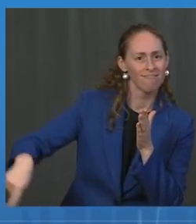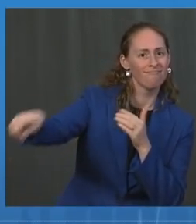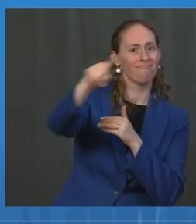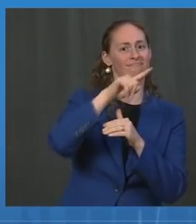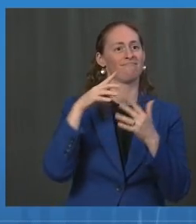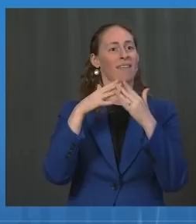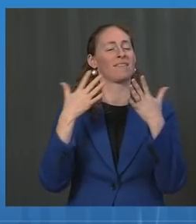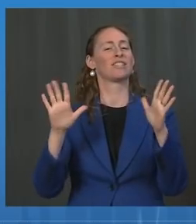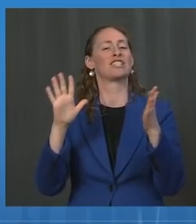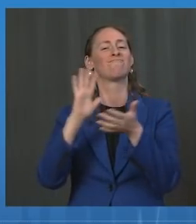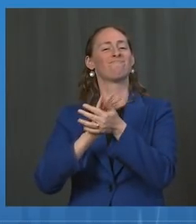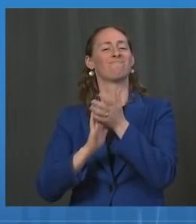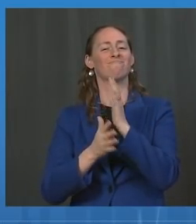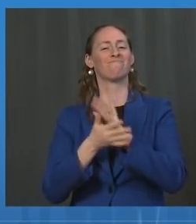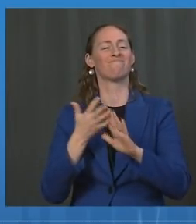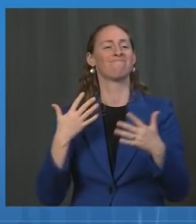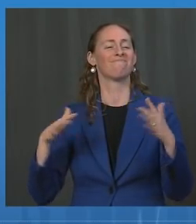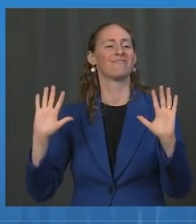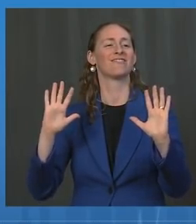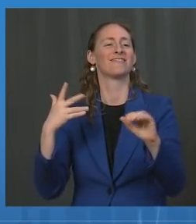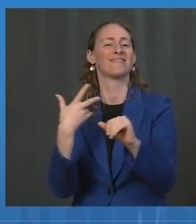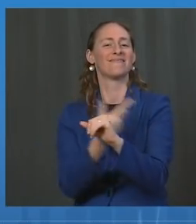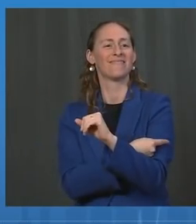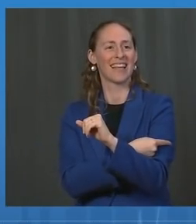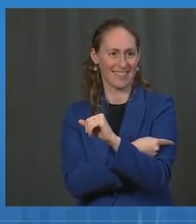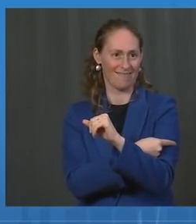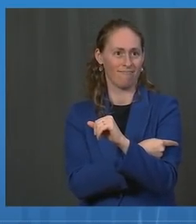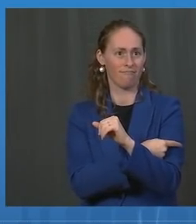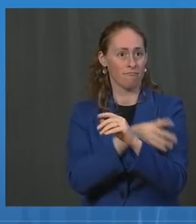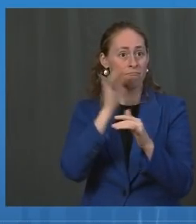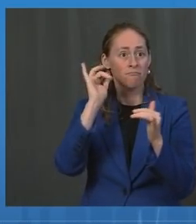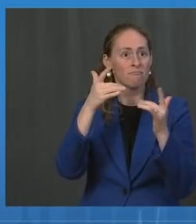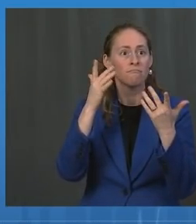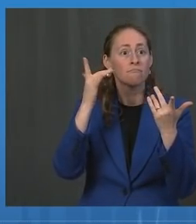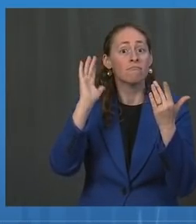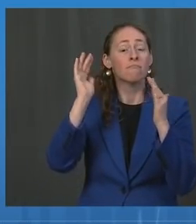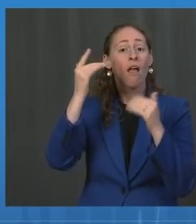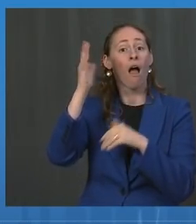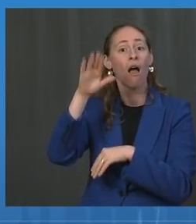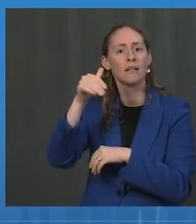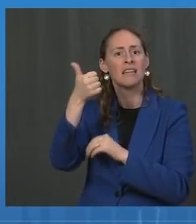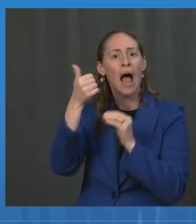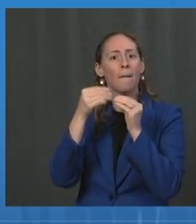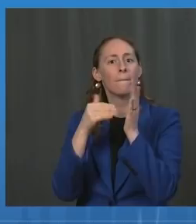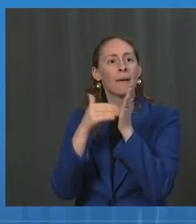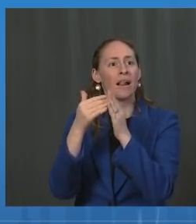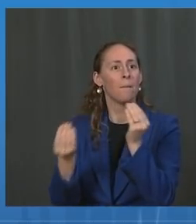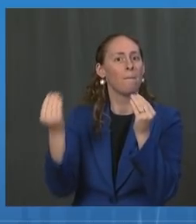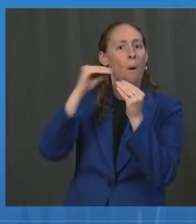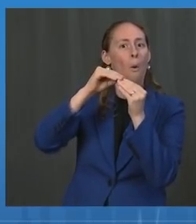up over 10 million from just a month ago. A hundred and seventy-five million fully vaccinated Americans --